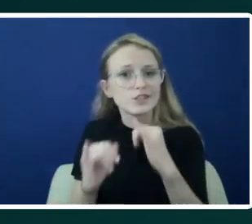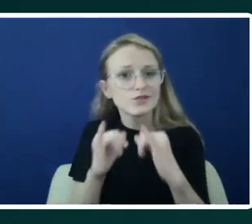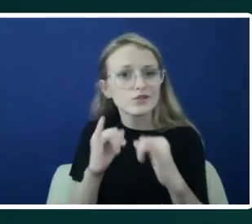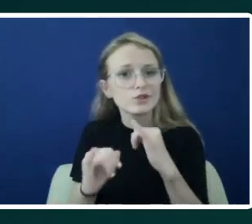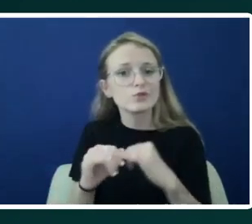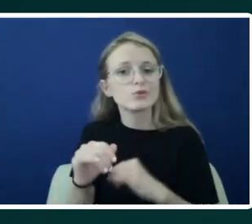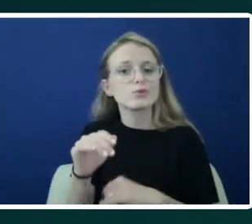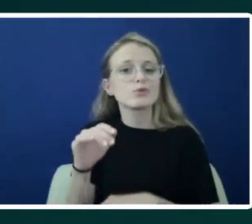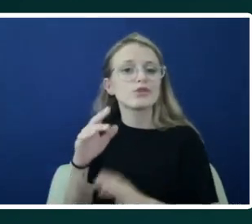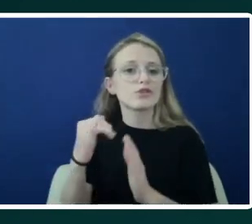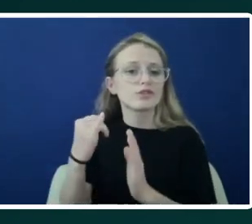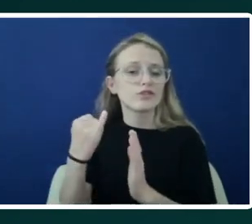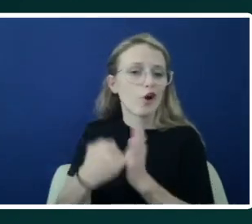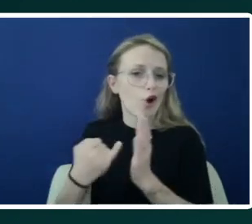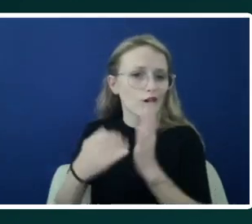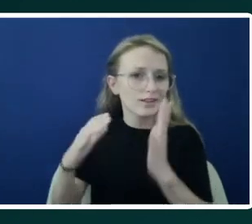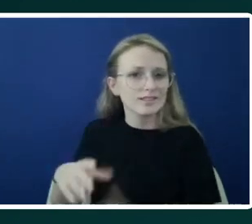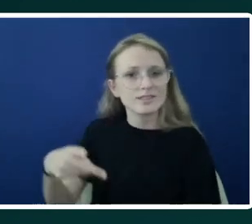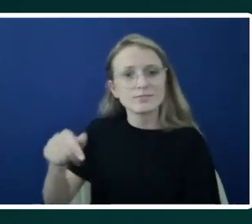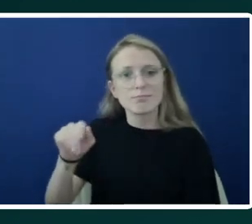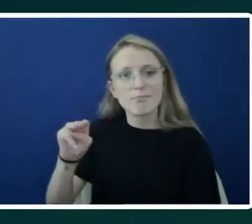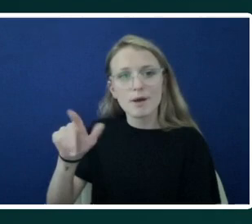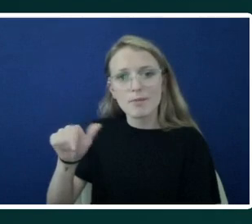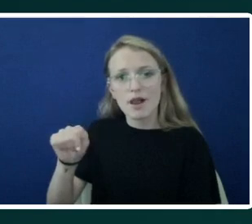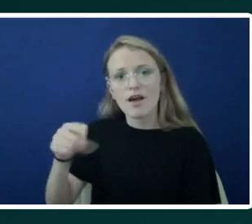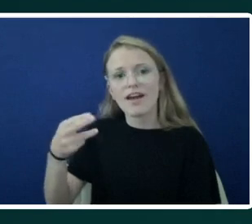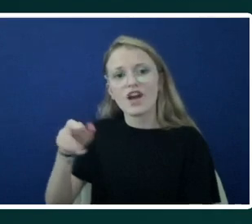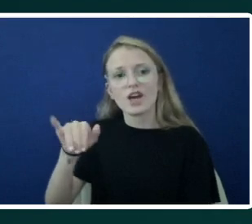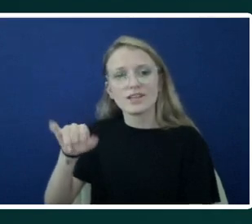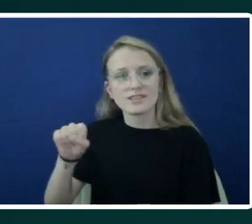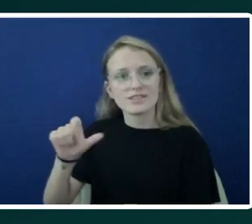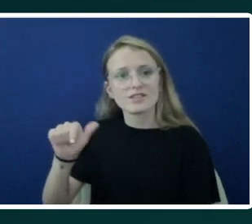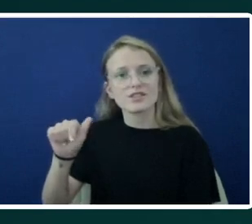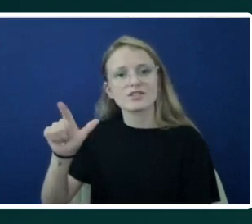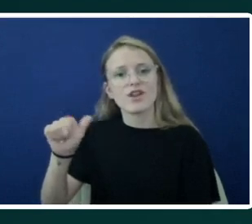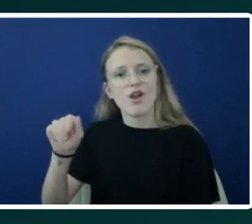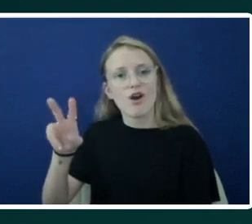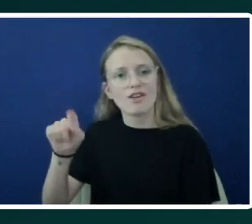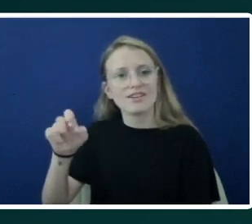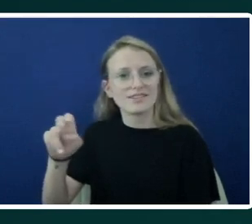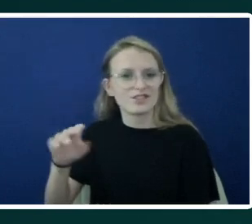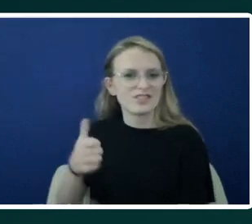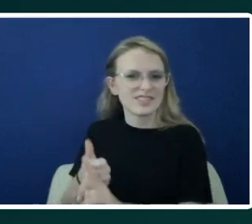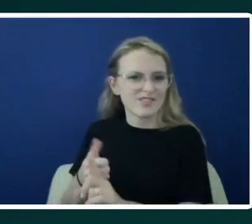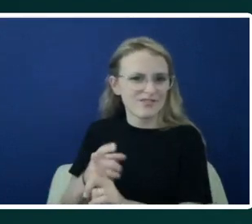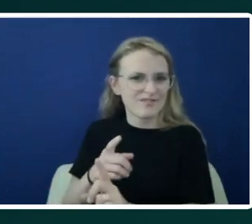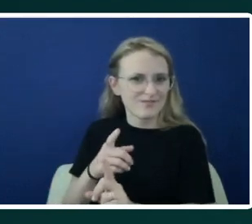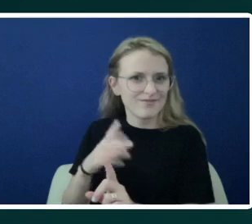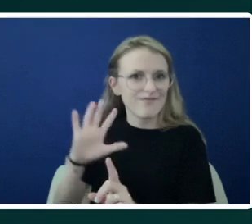Pamela Harris Lawton, who happens to also be a fifth-generation Washingtonian educator